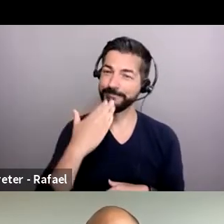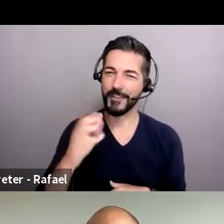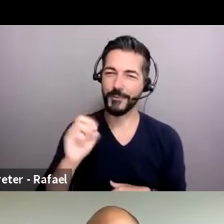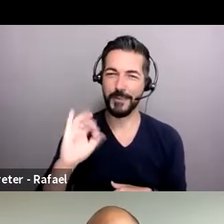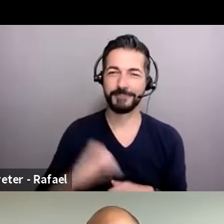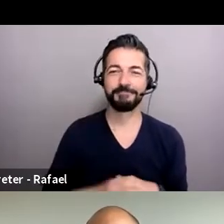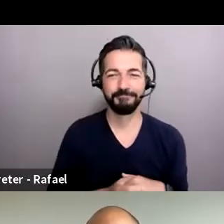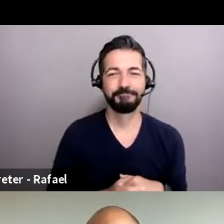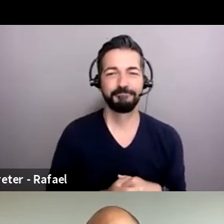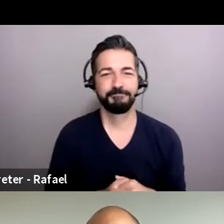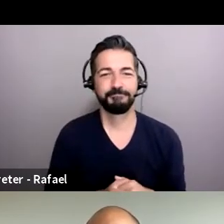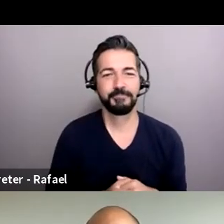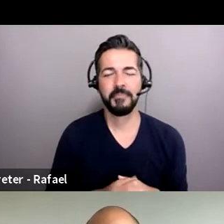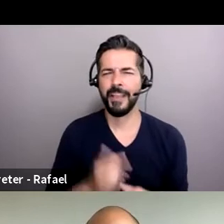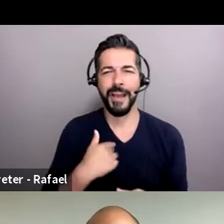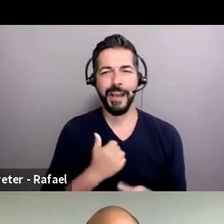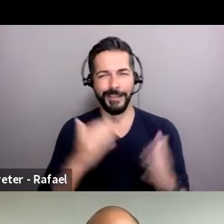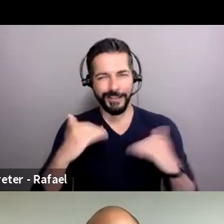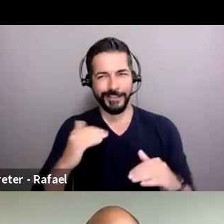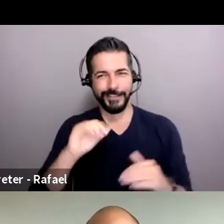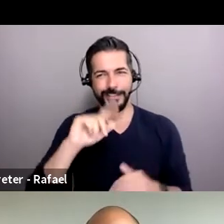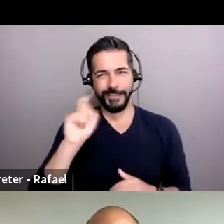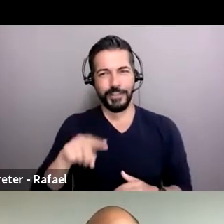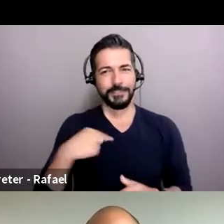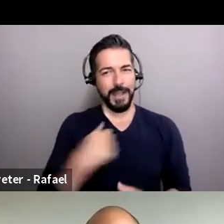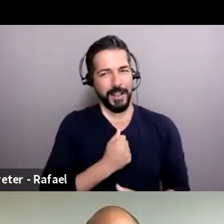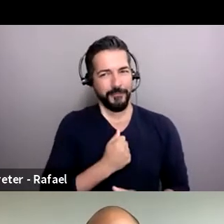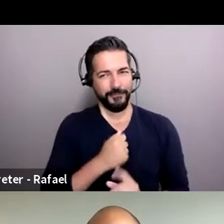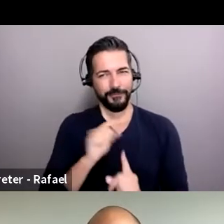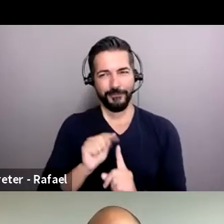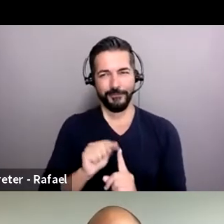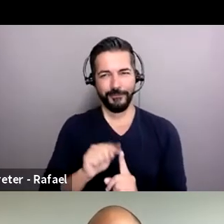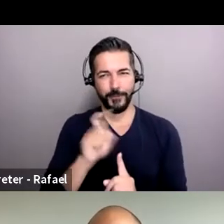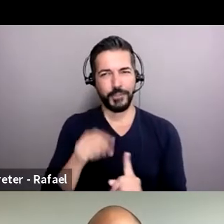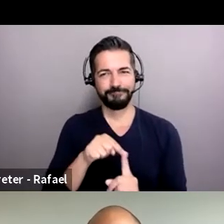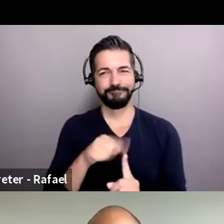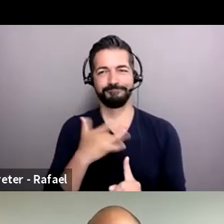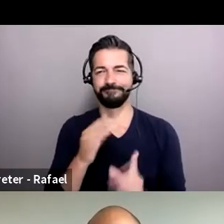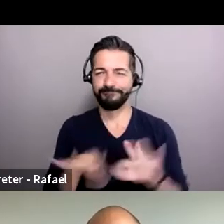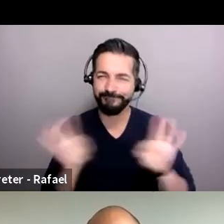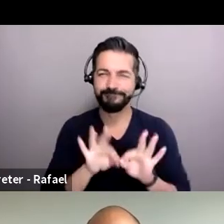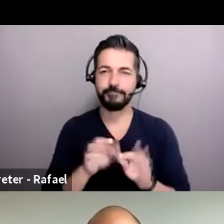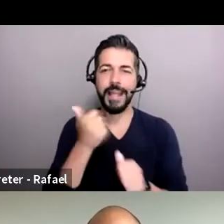So now I love this question because it's really important and every organization is different when it comes to SEO.